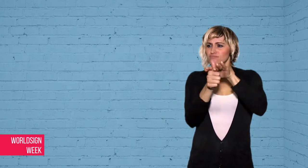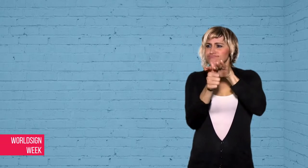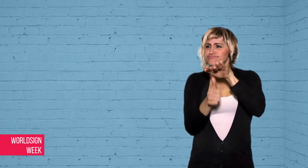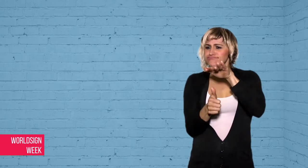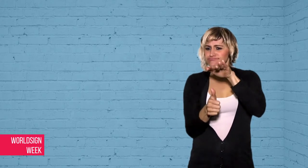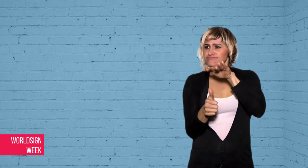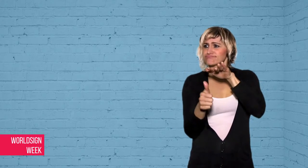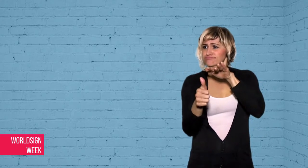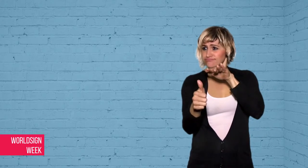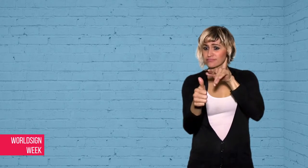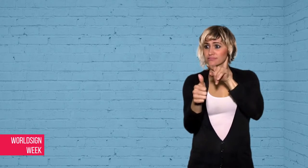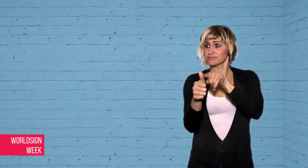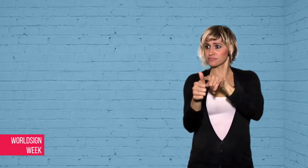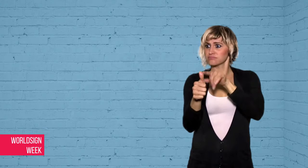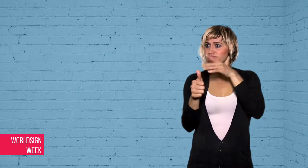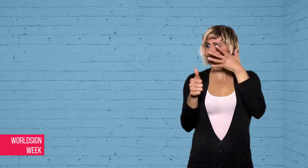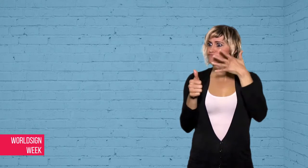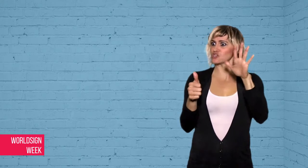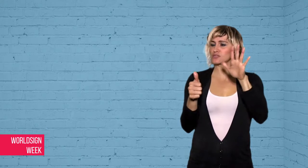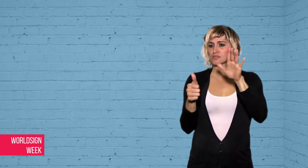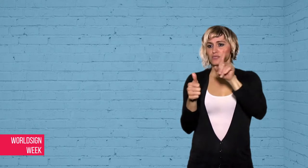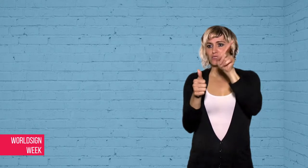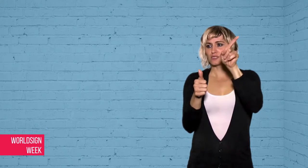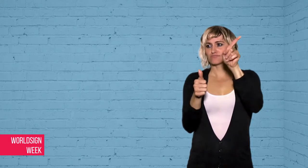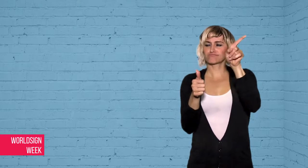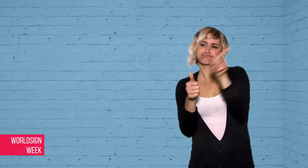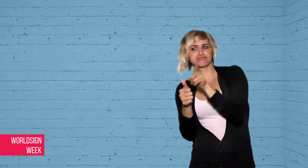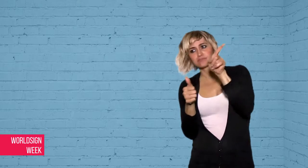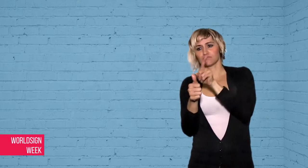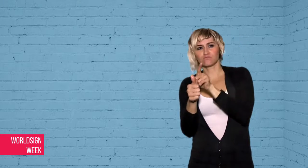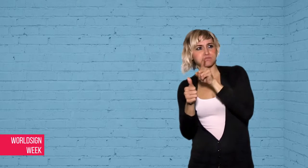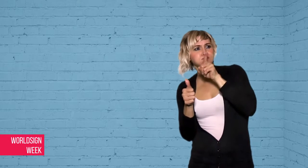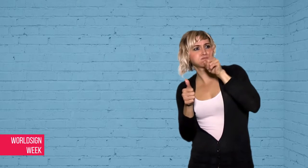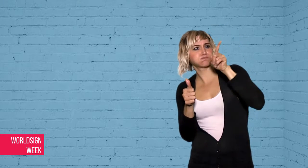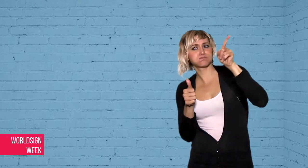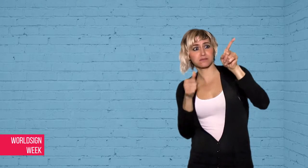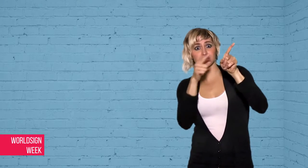from a submarine which hit 500 kilometers away